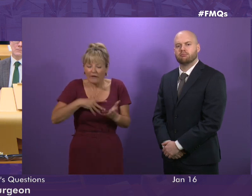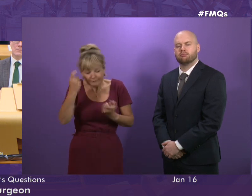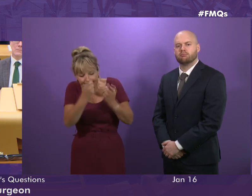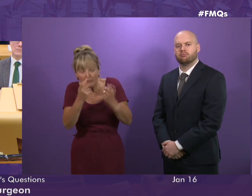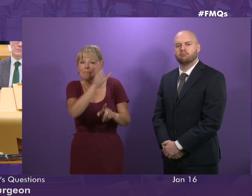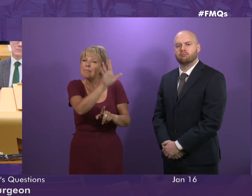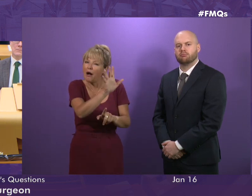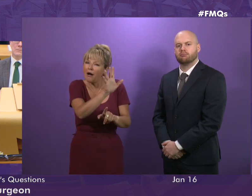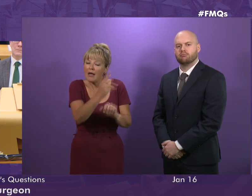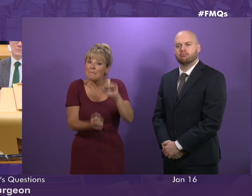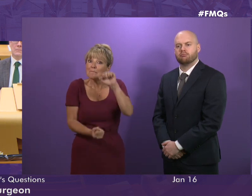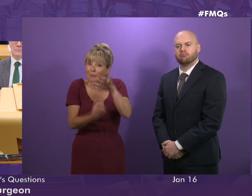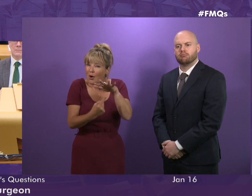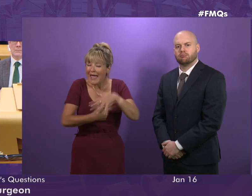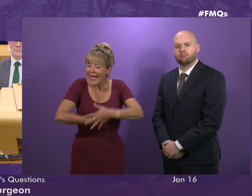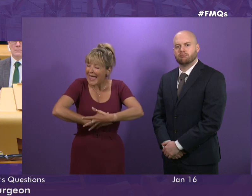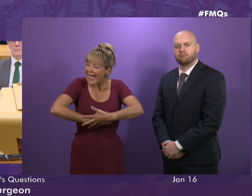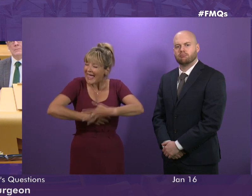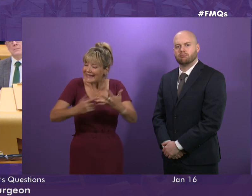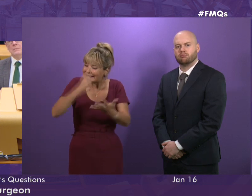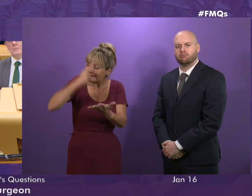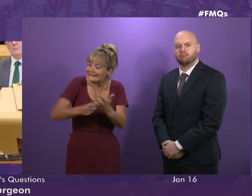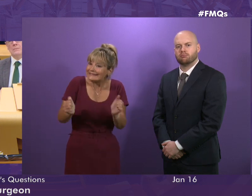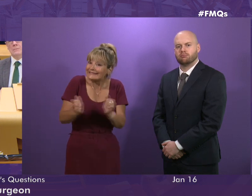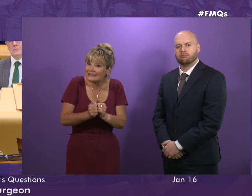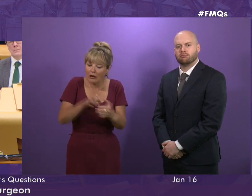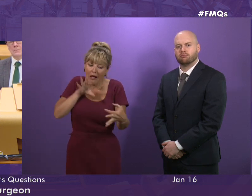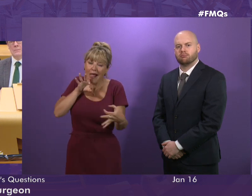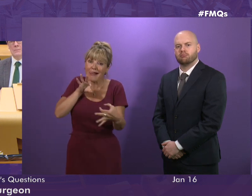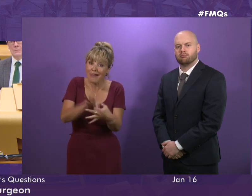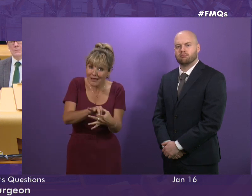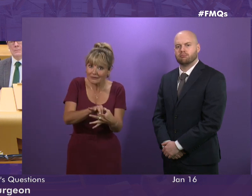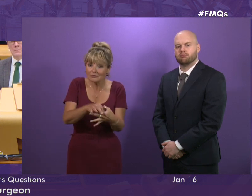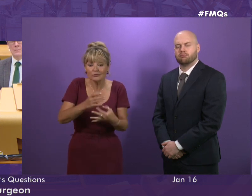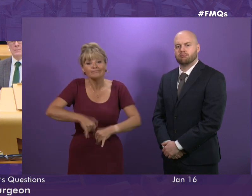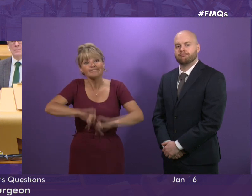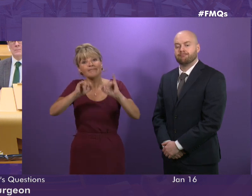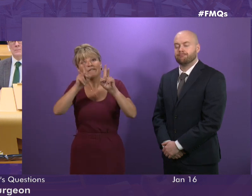important that such decisions are for the law officers to make, having taken appropriate